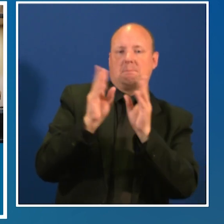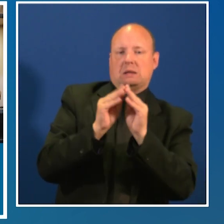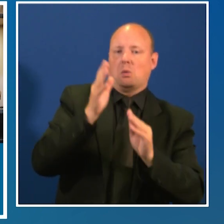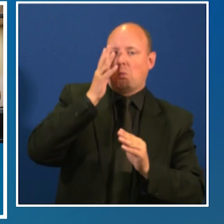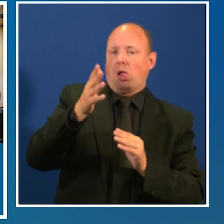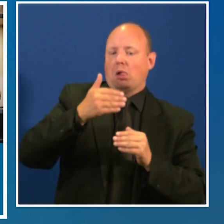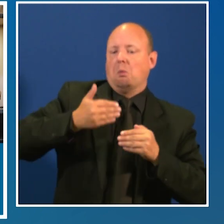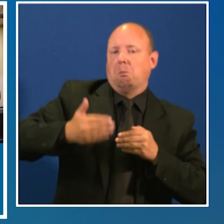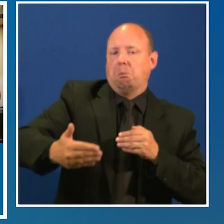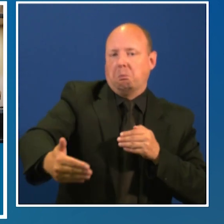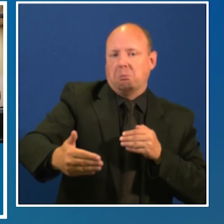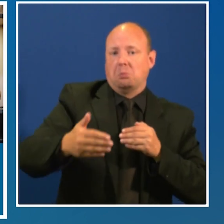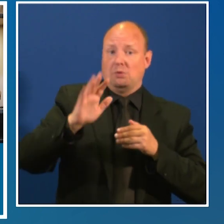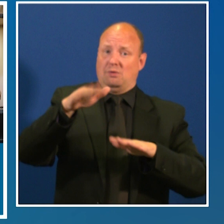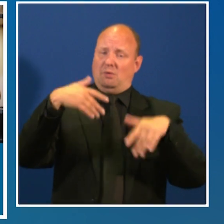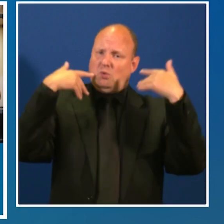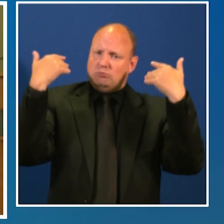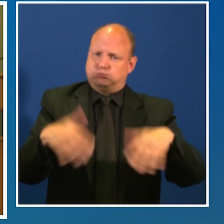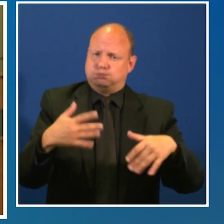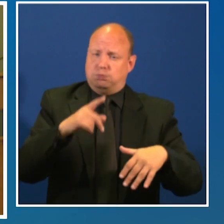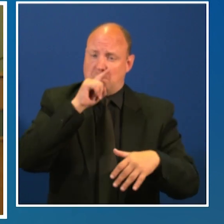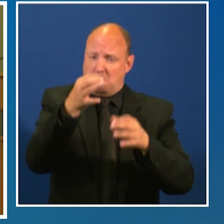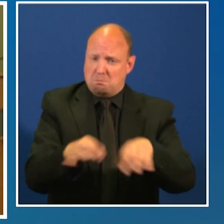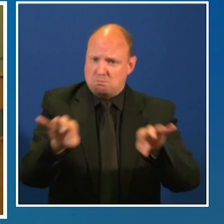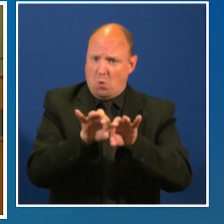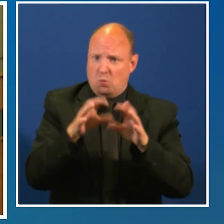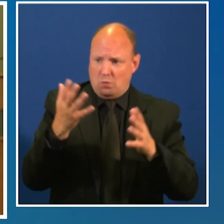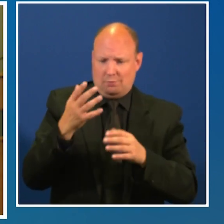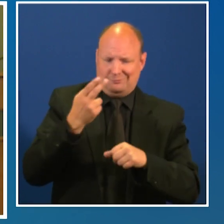invaluable tool in helping more residents stay informed and